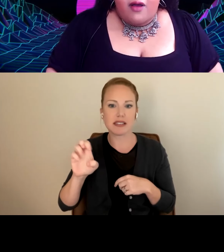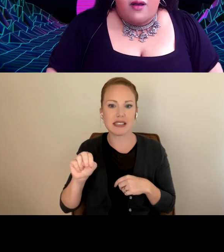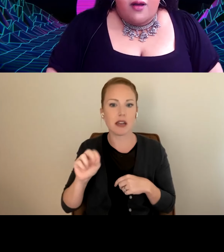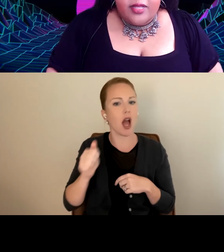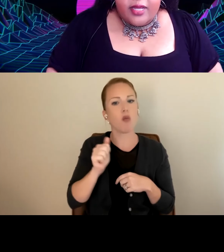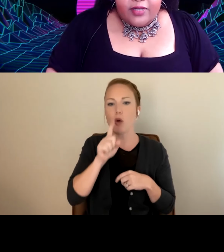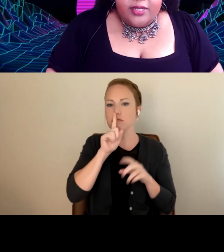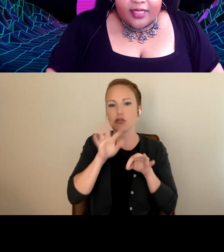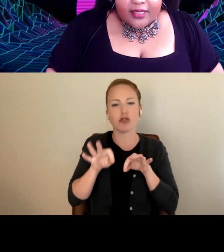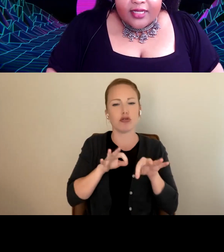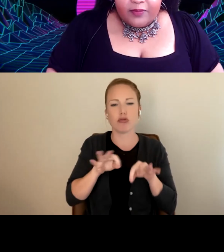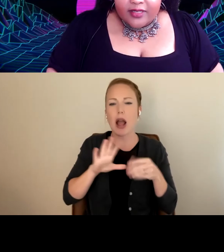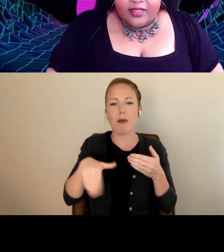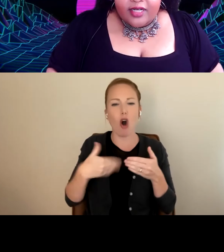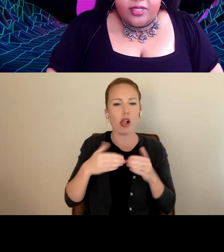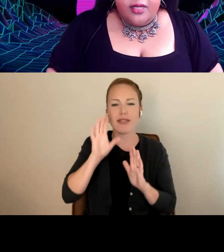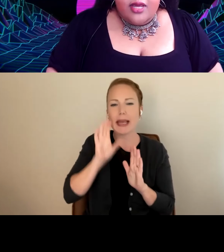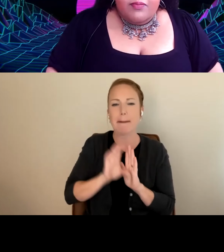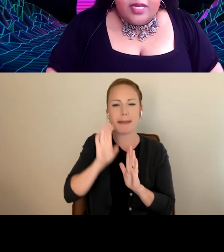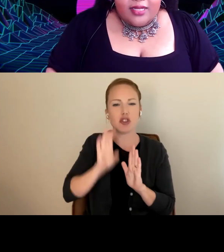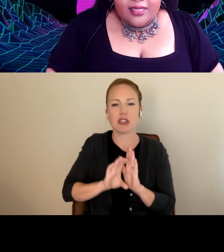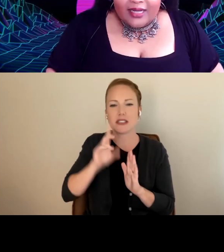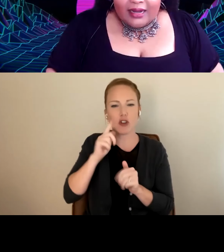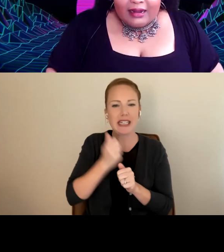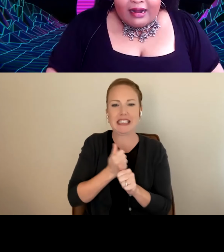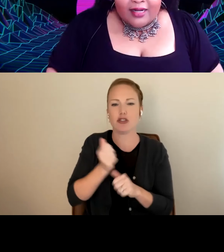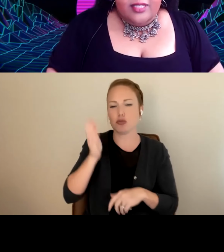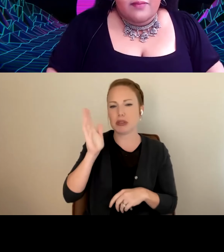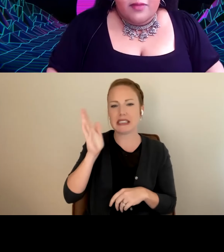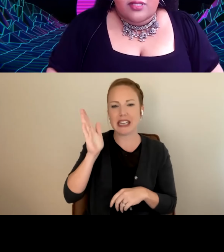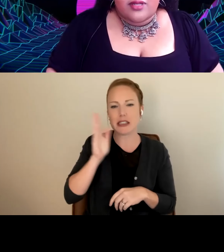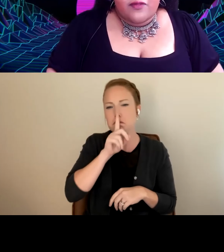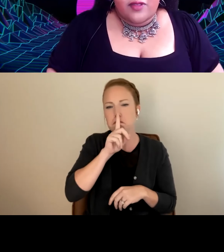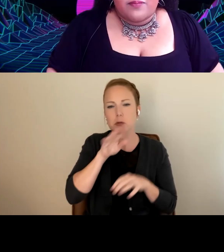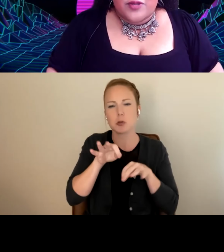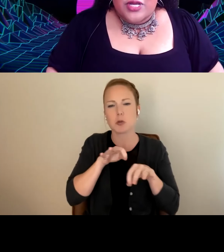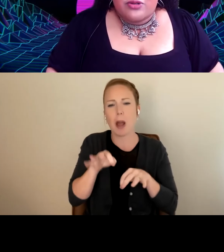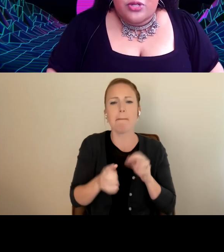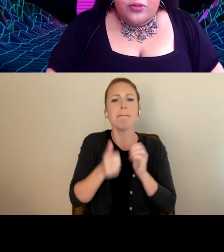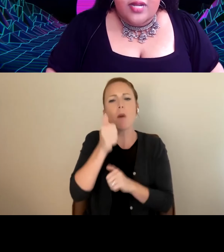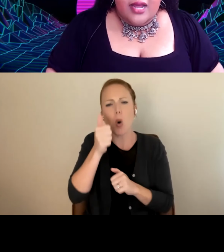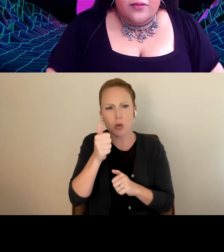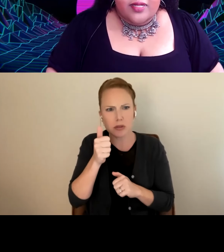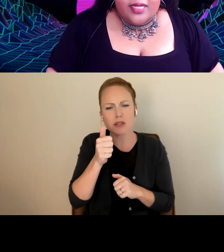all of the images in this presentation because, honestly, most of them do not really